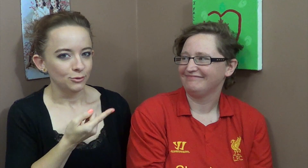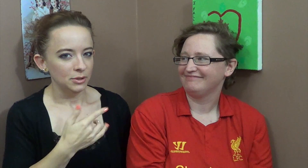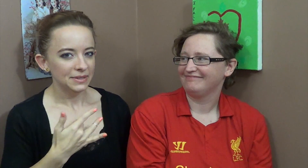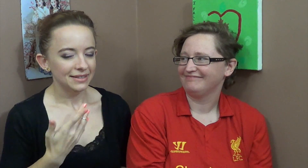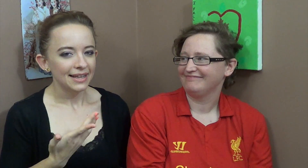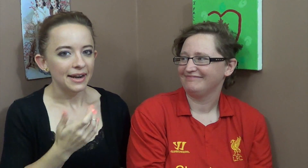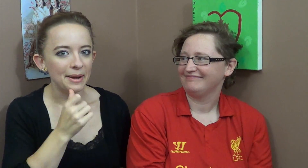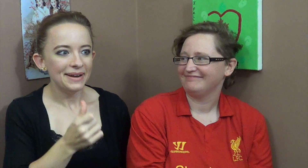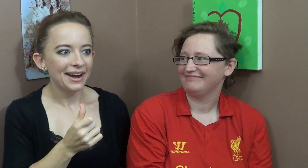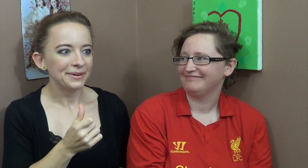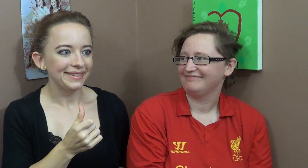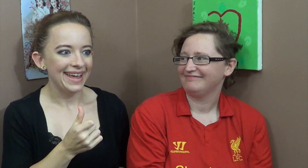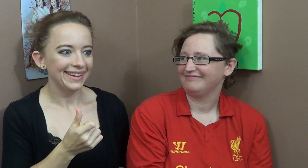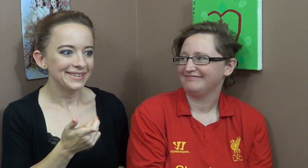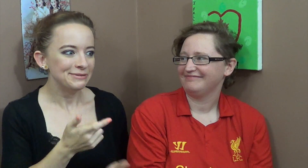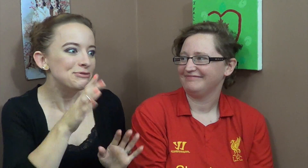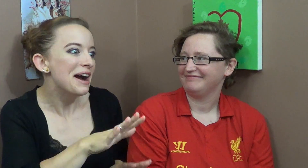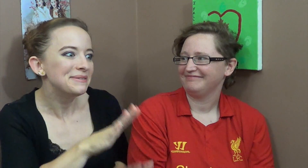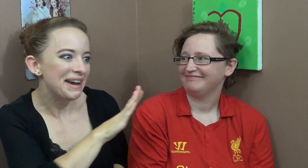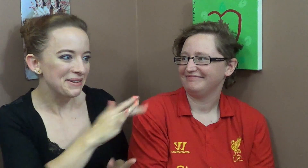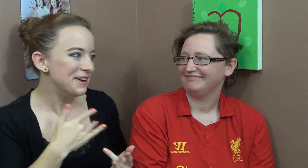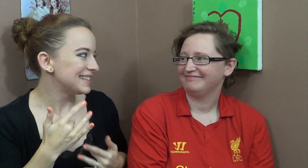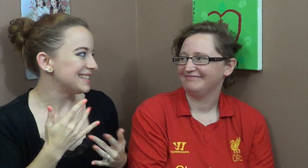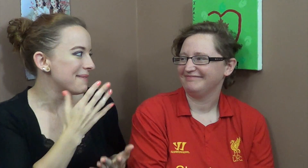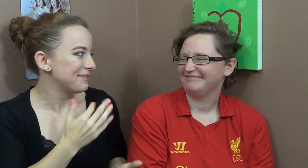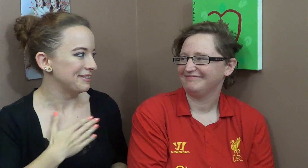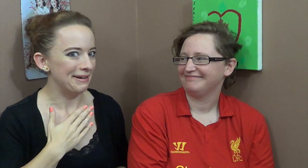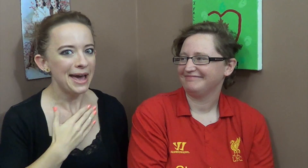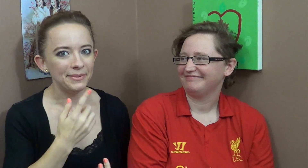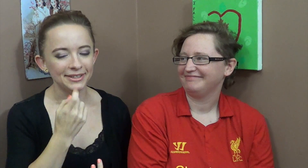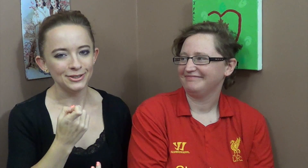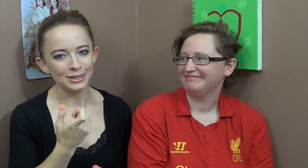She was excited. I'm not gonna drown out your excitement or you happiness